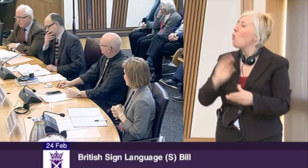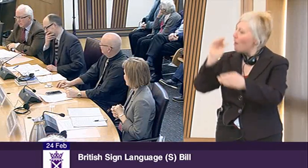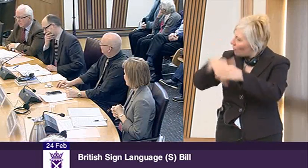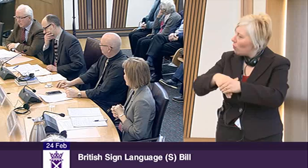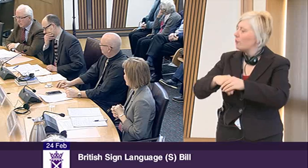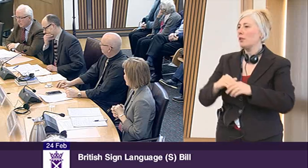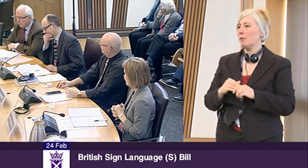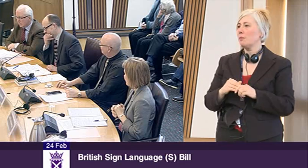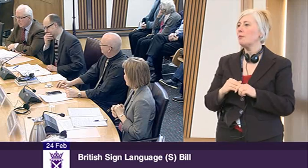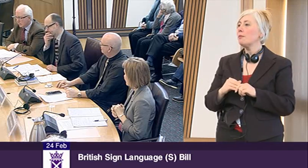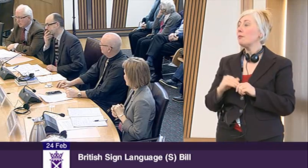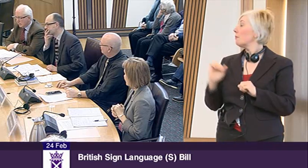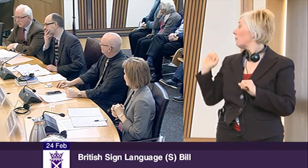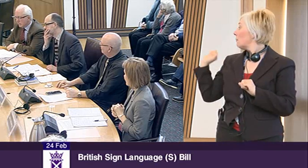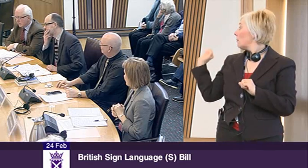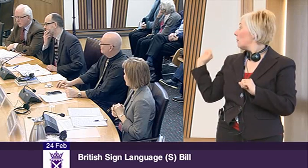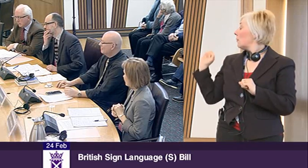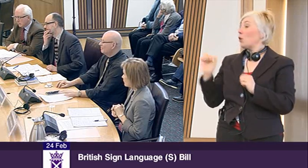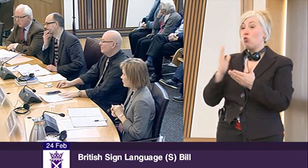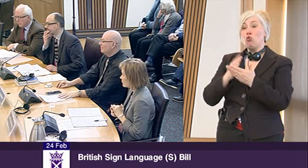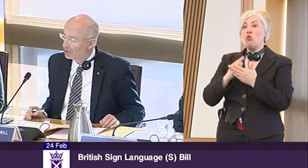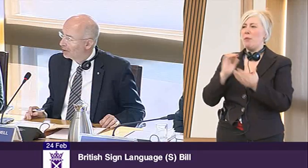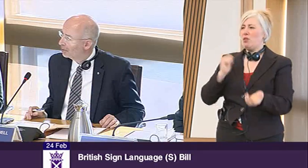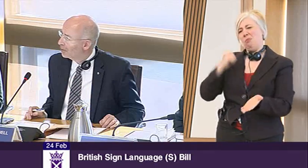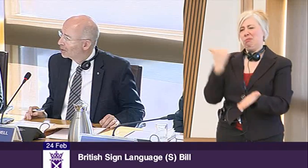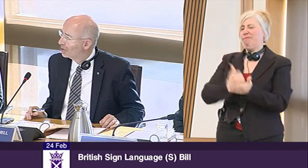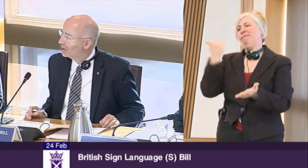The Convener: What you say about exemplary services might be true, but my experience